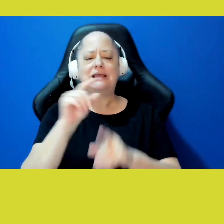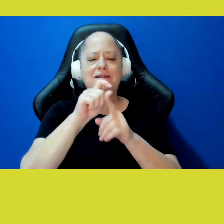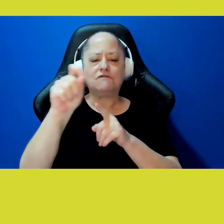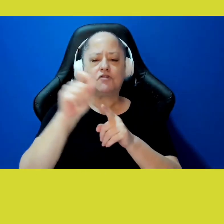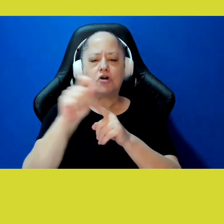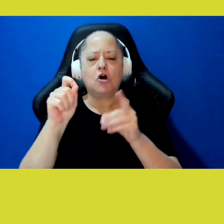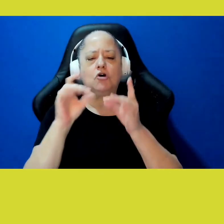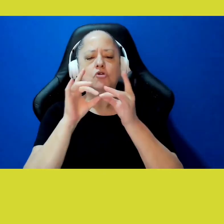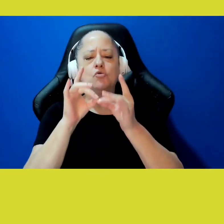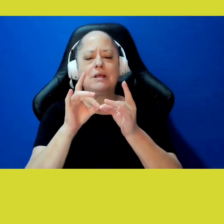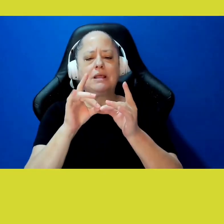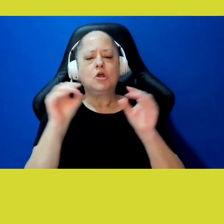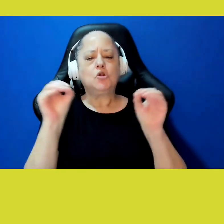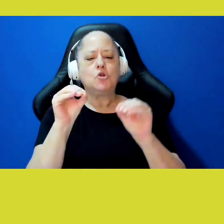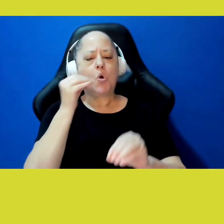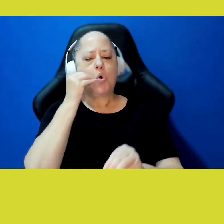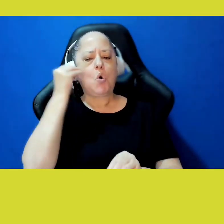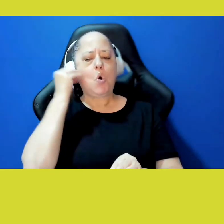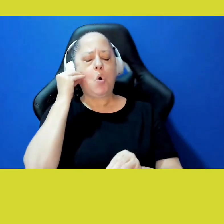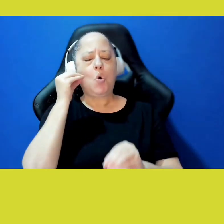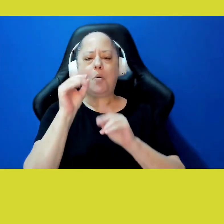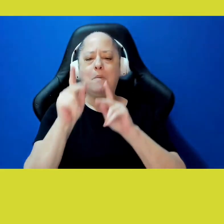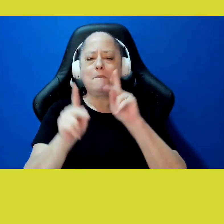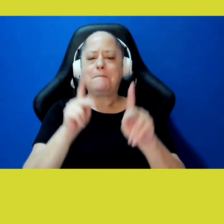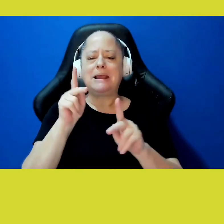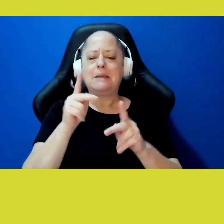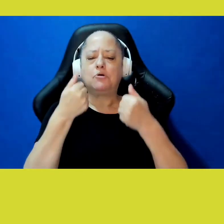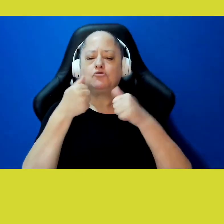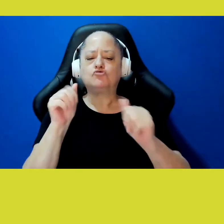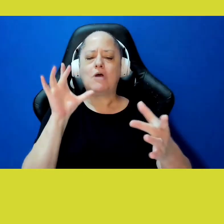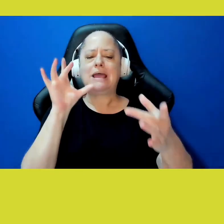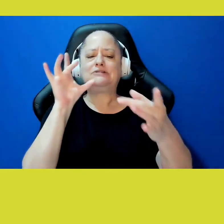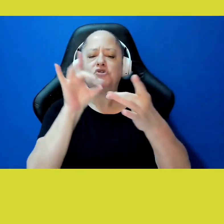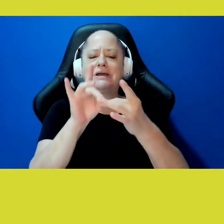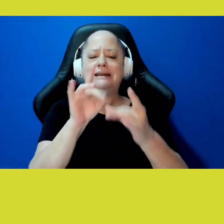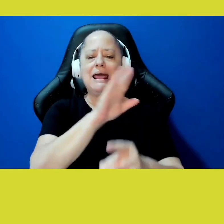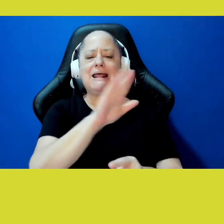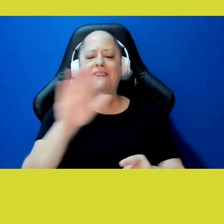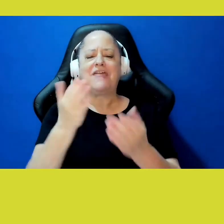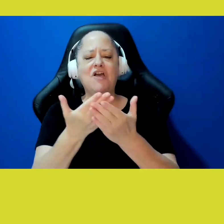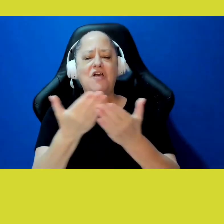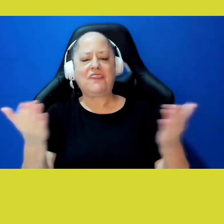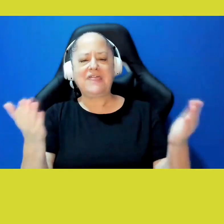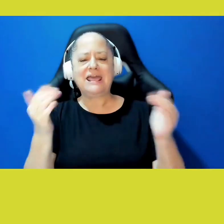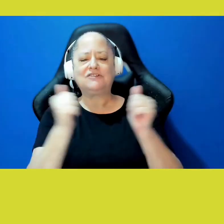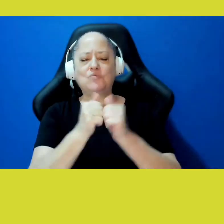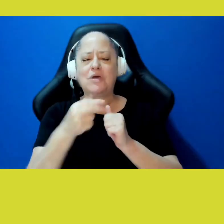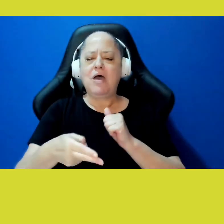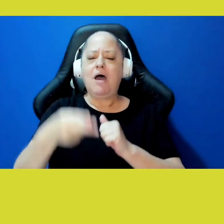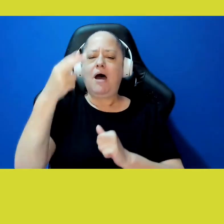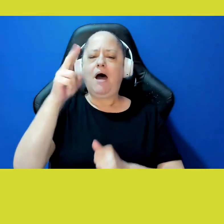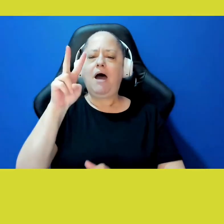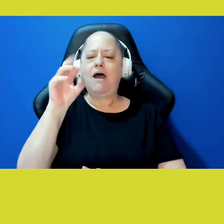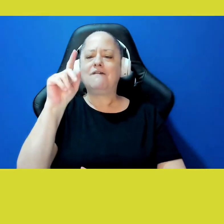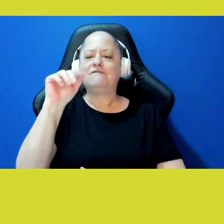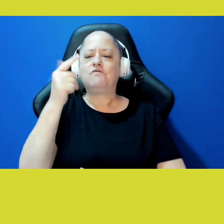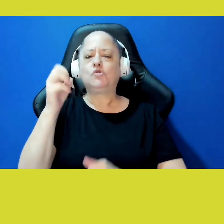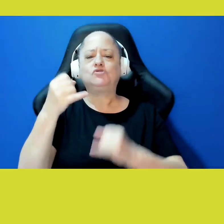People trying to connect their appliances to these high voltage wires. We often find people dead because they